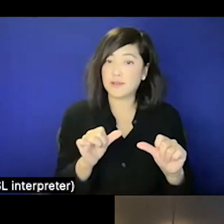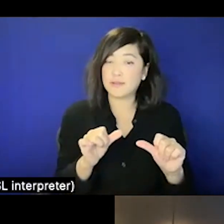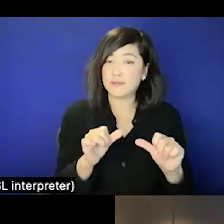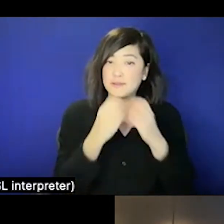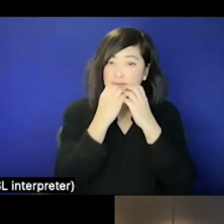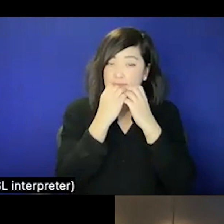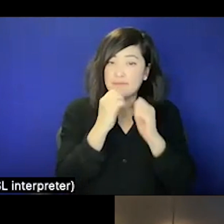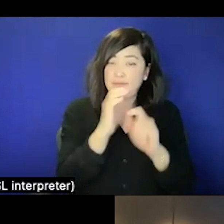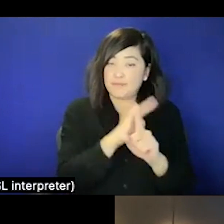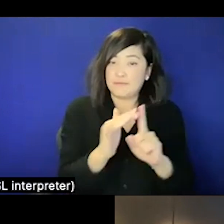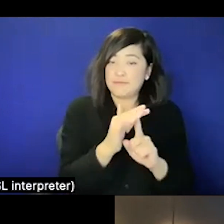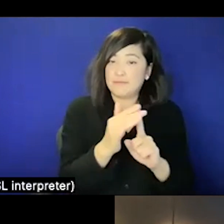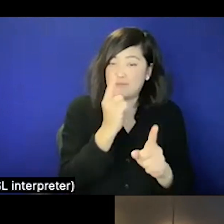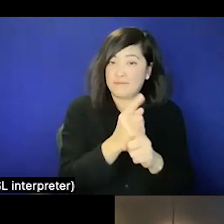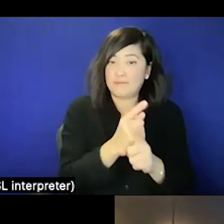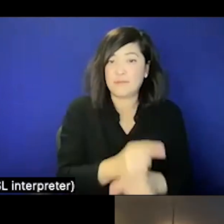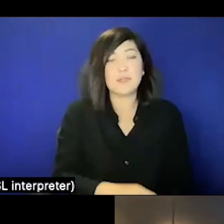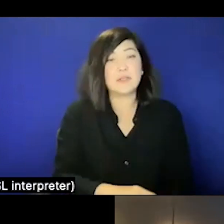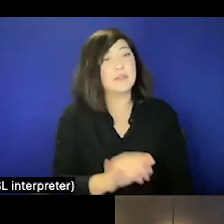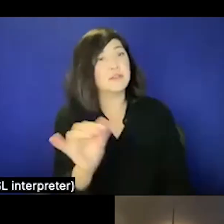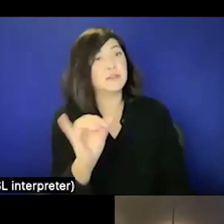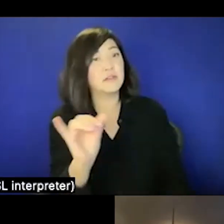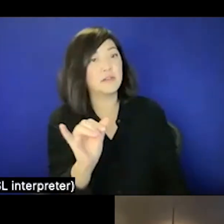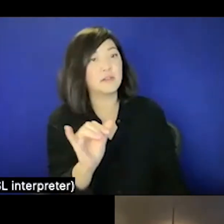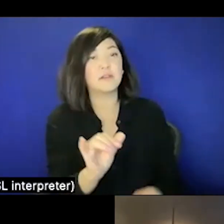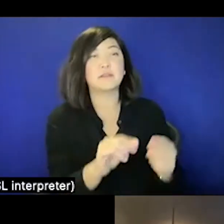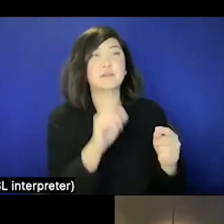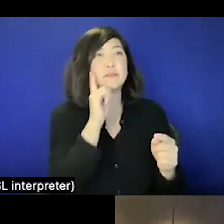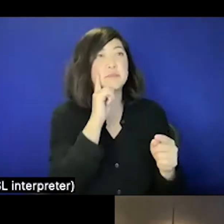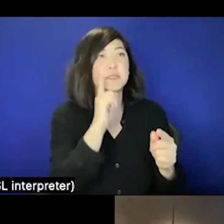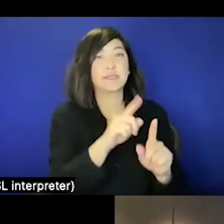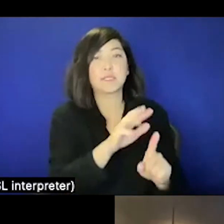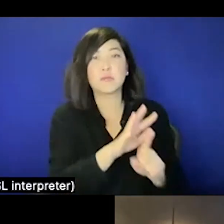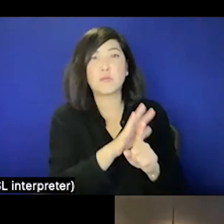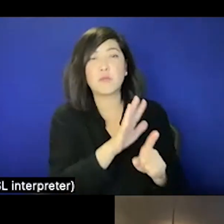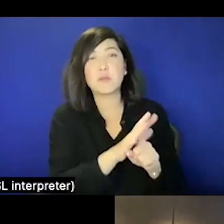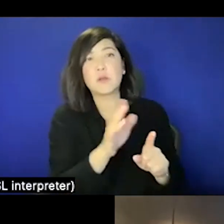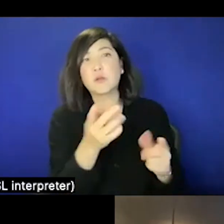you know, I think when I think of the trends and, you know, the inescapable large events that have